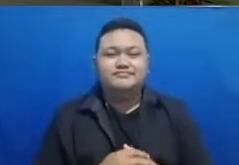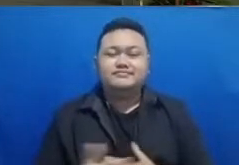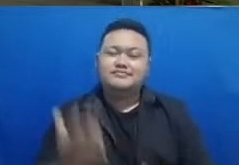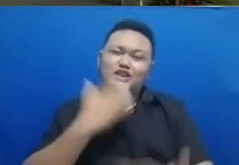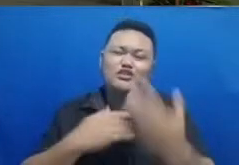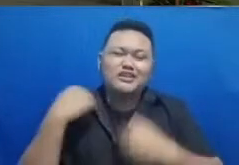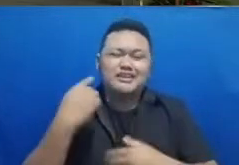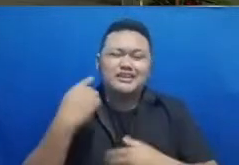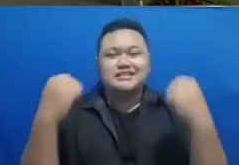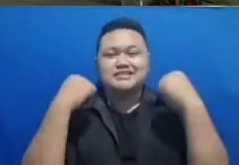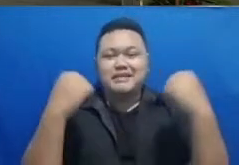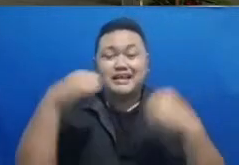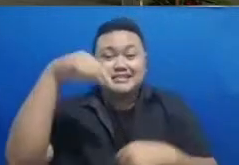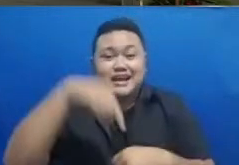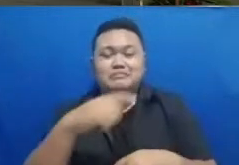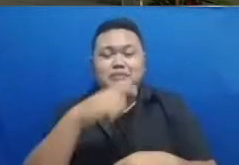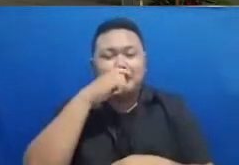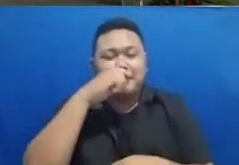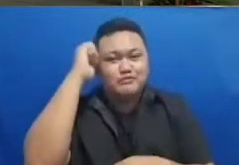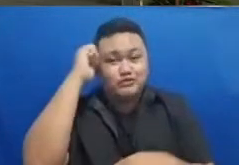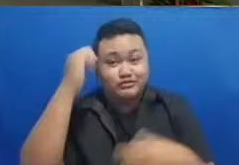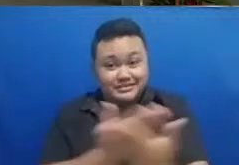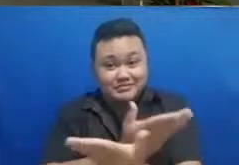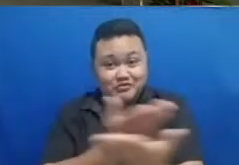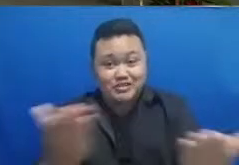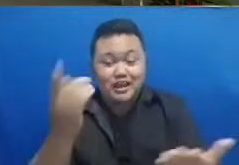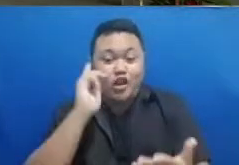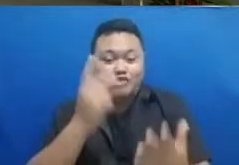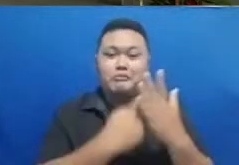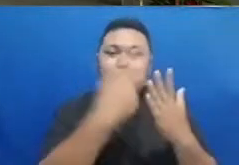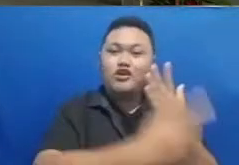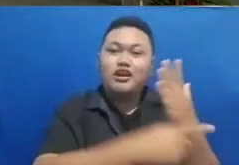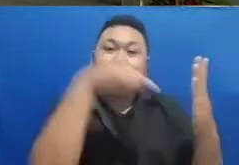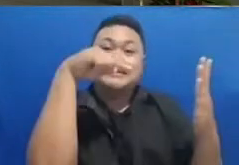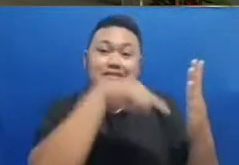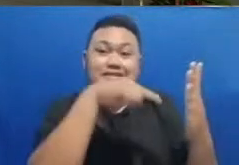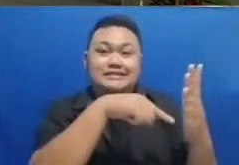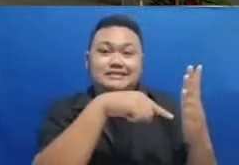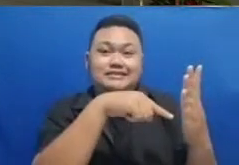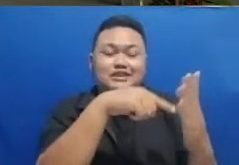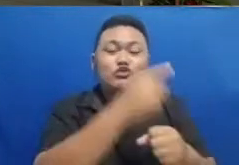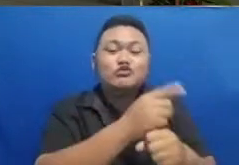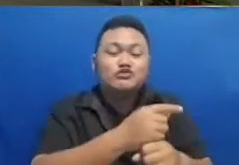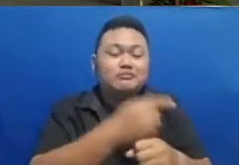gentlemen, please note that the Teacher program learns and shares a series of teachers' enthusiasm for non-